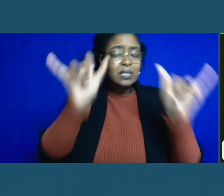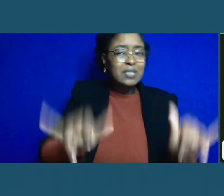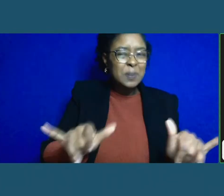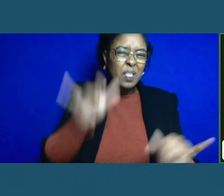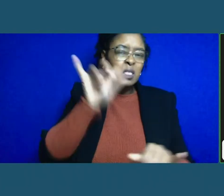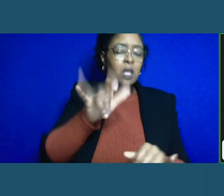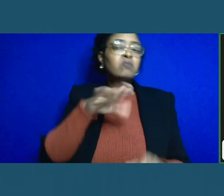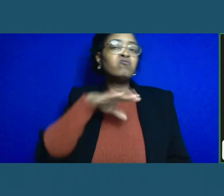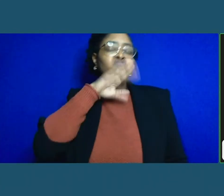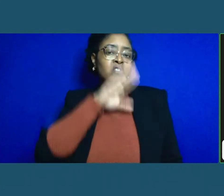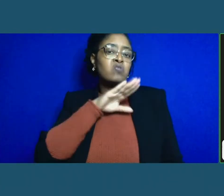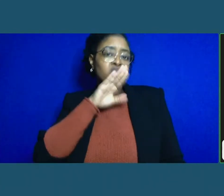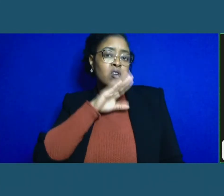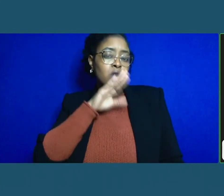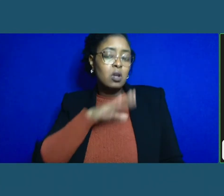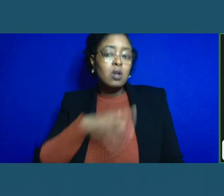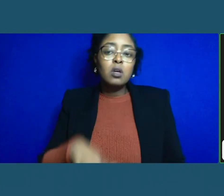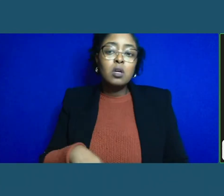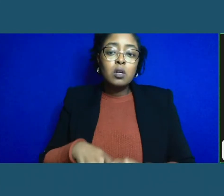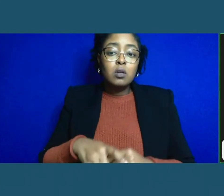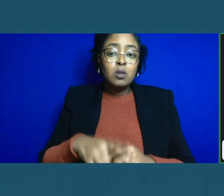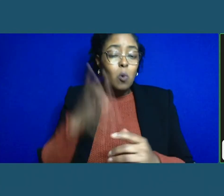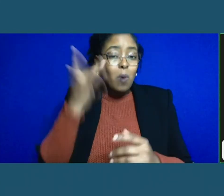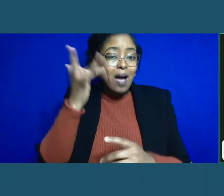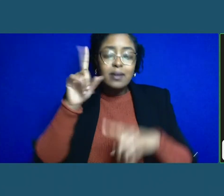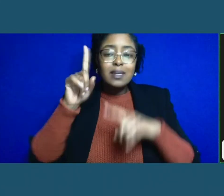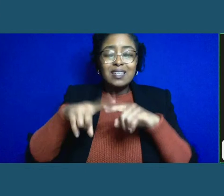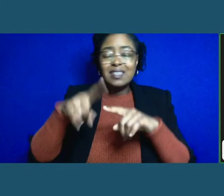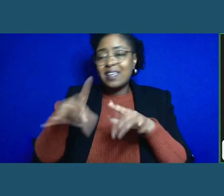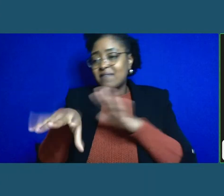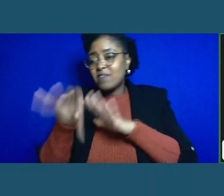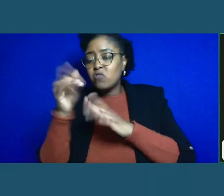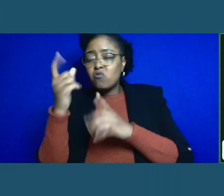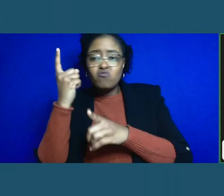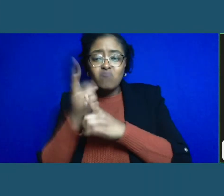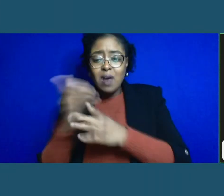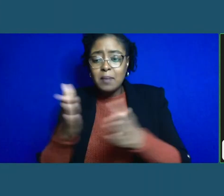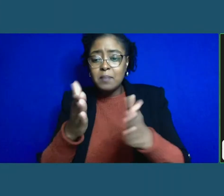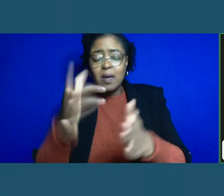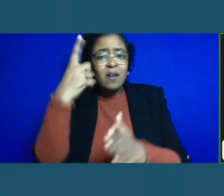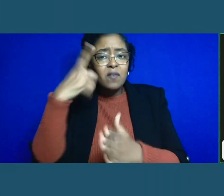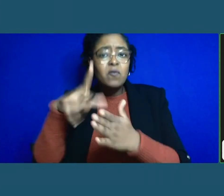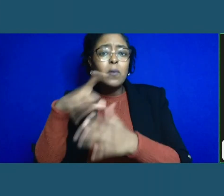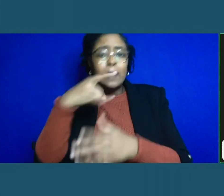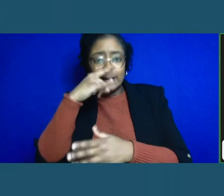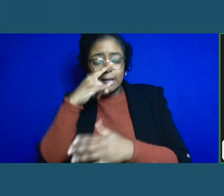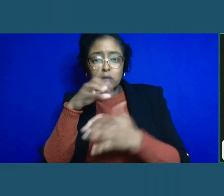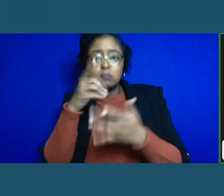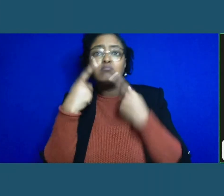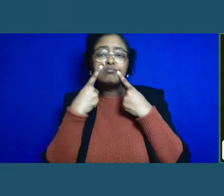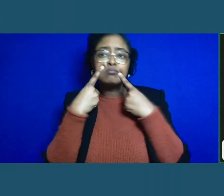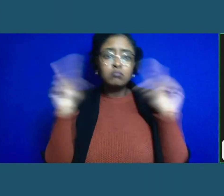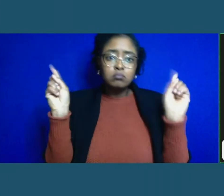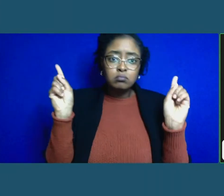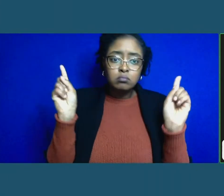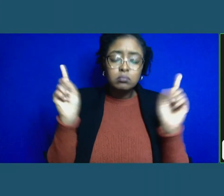. The school system is really difficult and frustrating. Price 20 you when you cannot find the